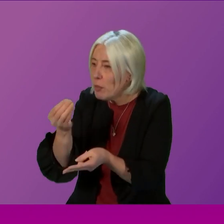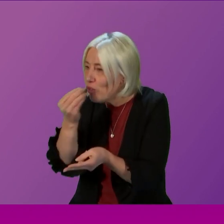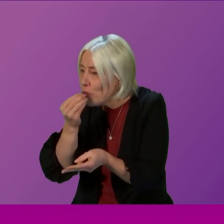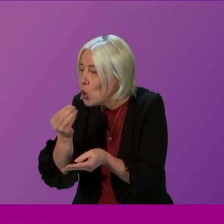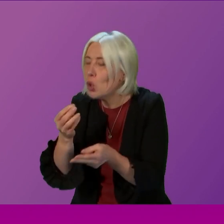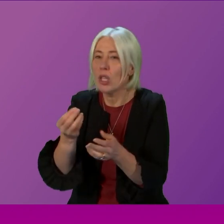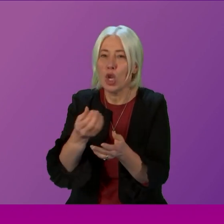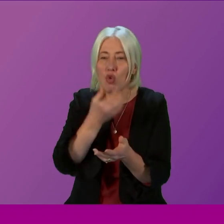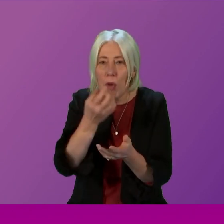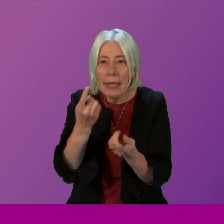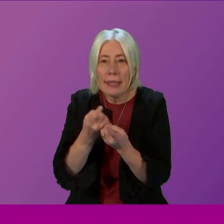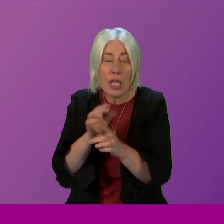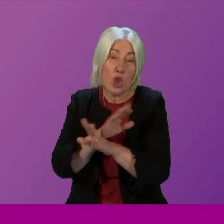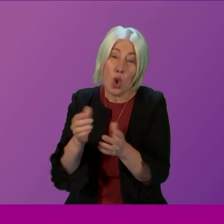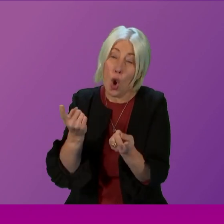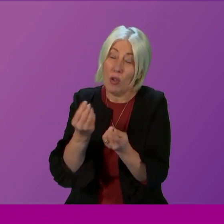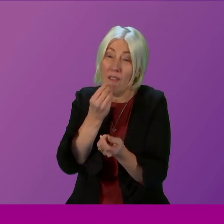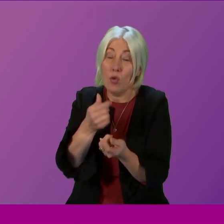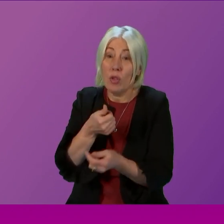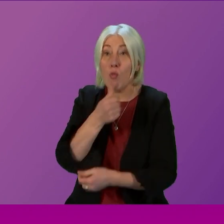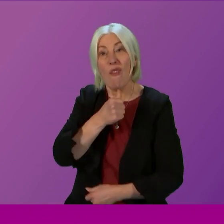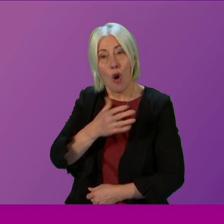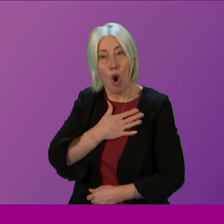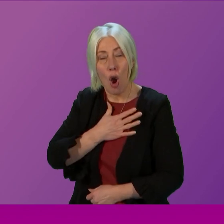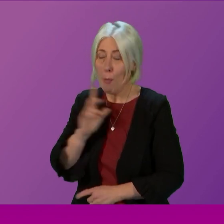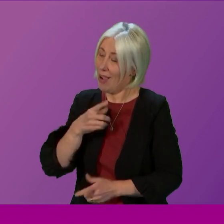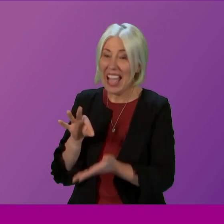products that they would prefer to choose but cannot afford. That is described as “a dignity